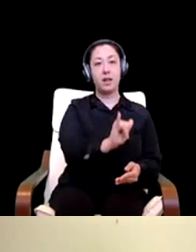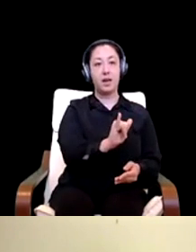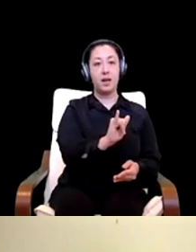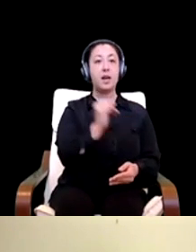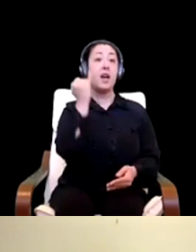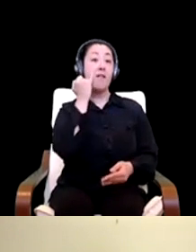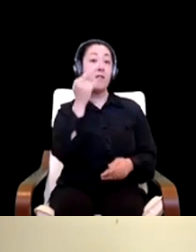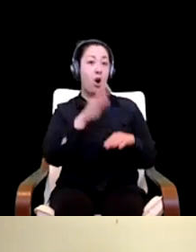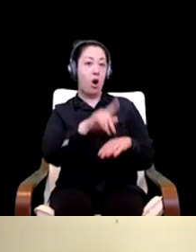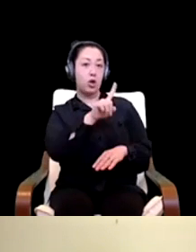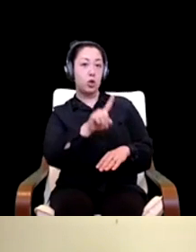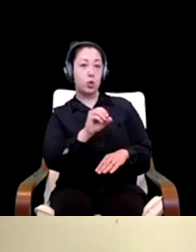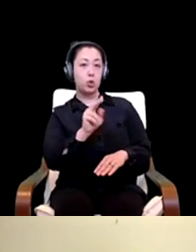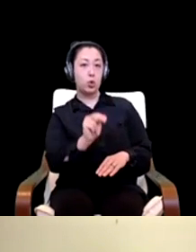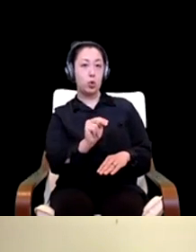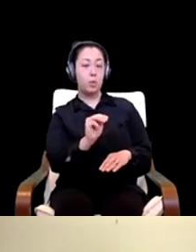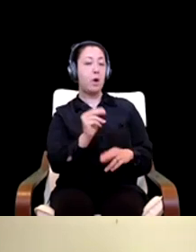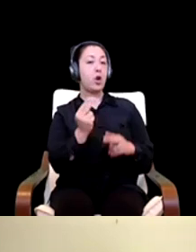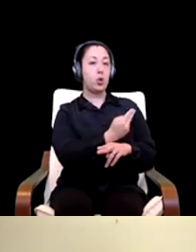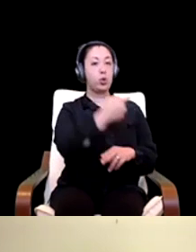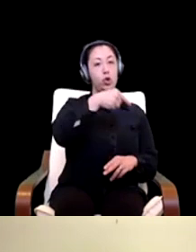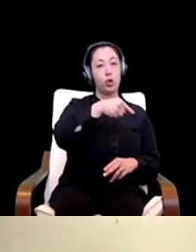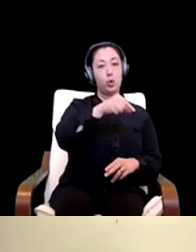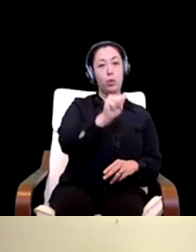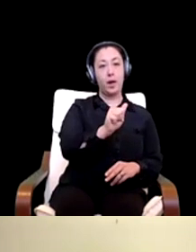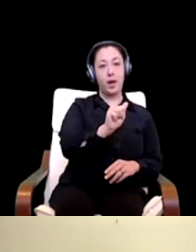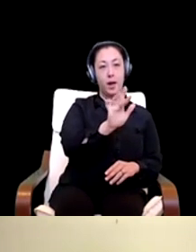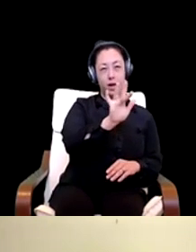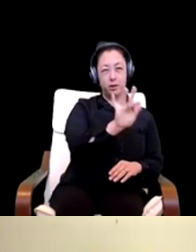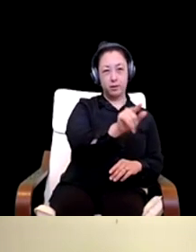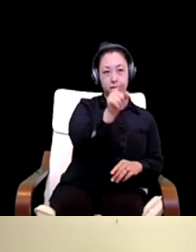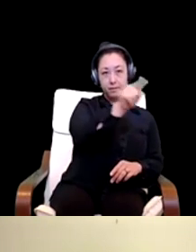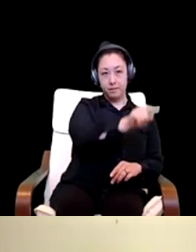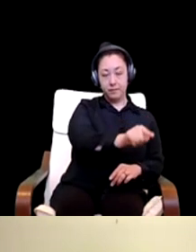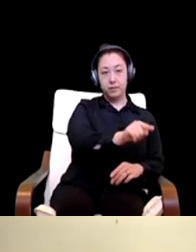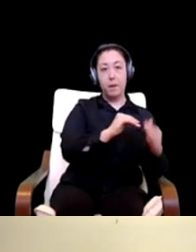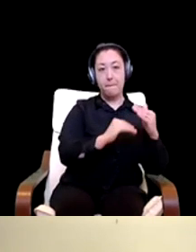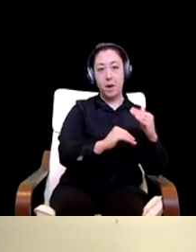answer button at the bottom of your screen that would be wonderful. And on YouTube please